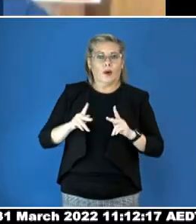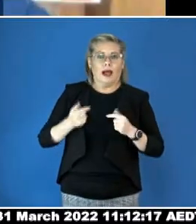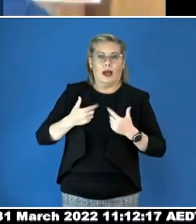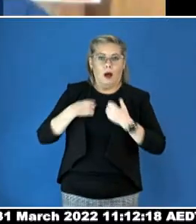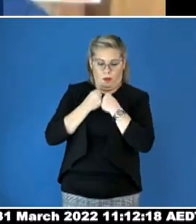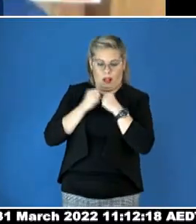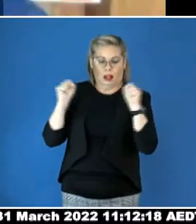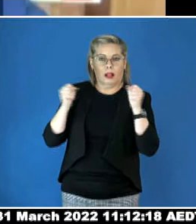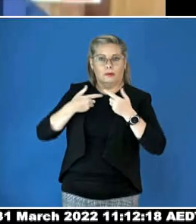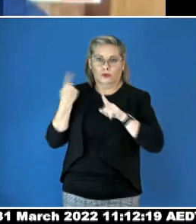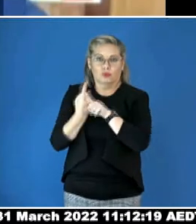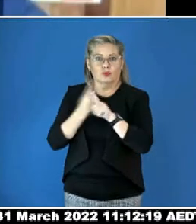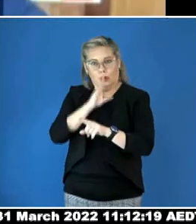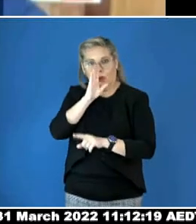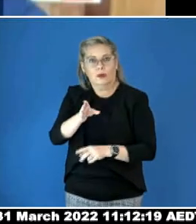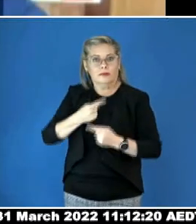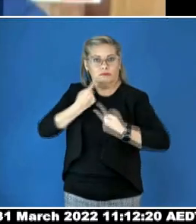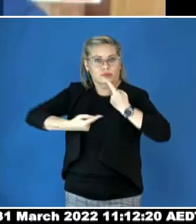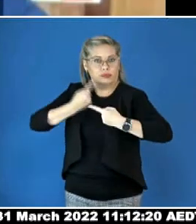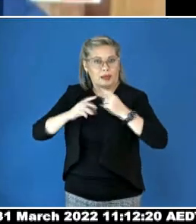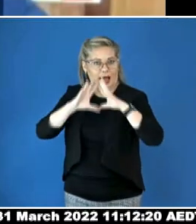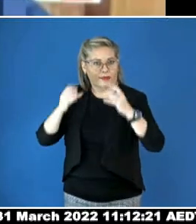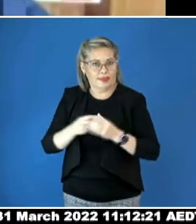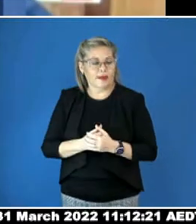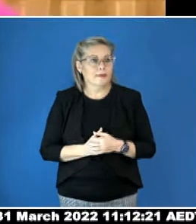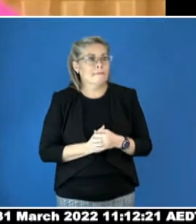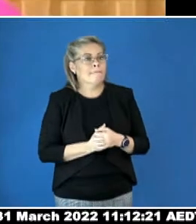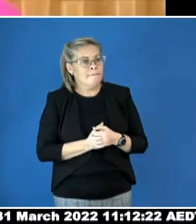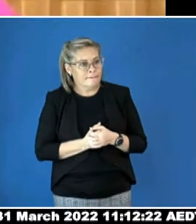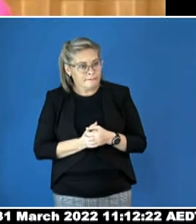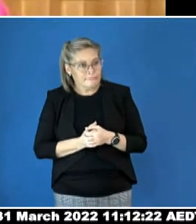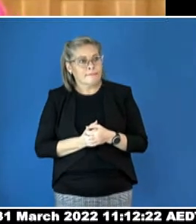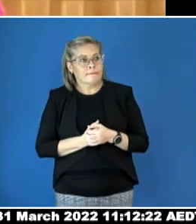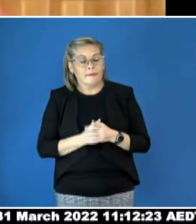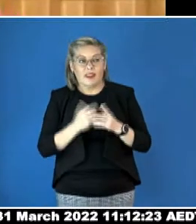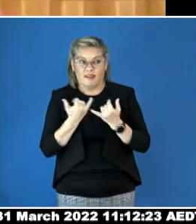And that was a bit different to the workers who didn't believe you.